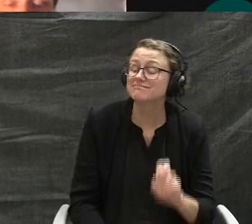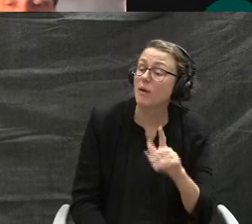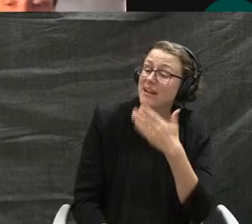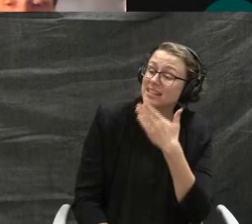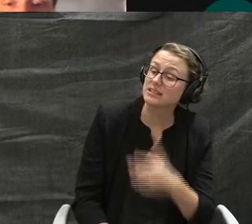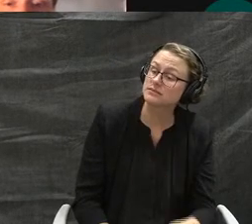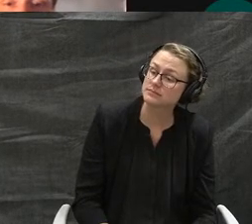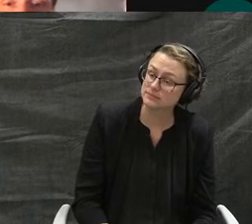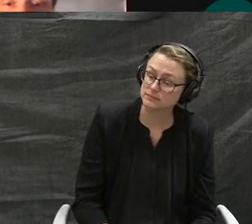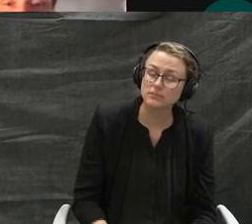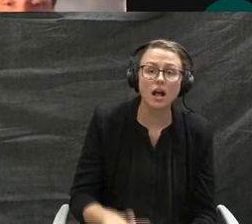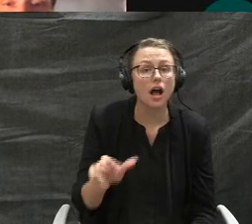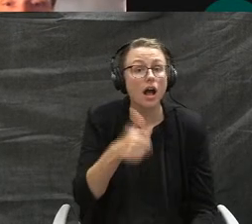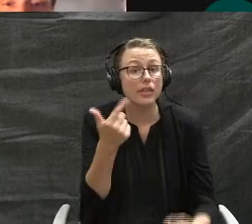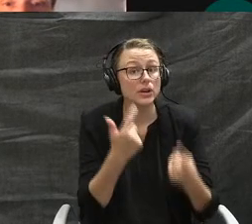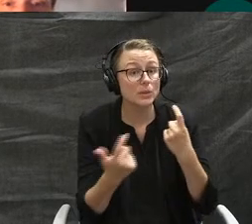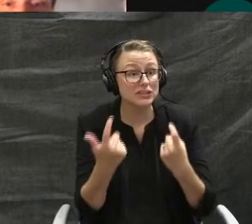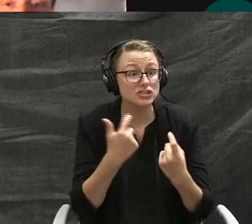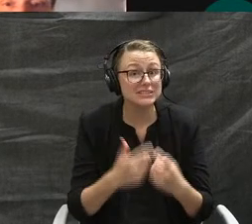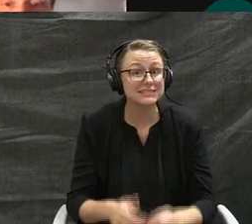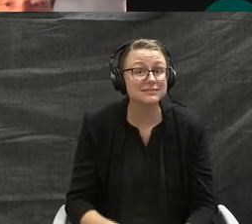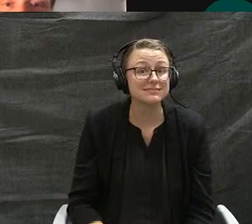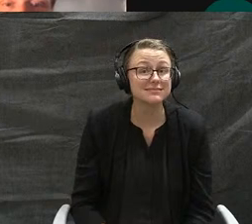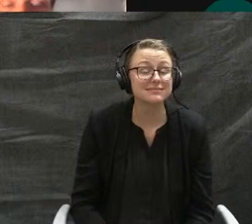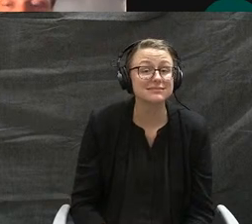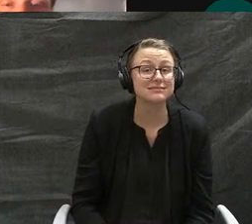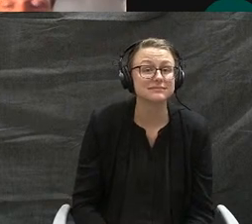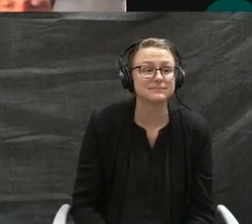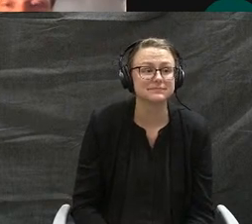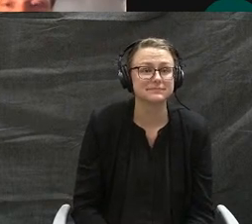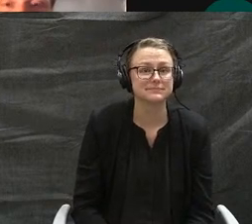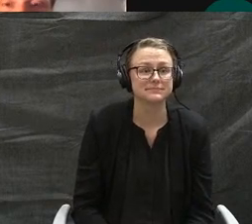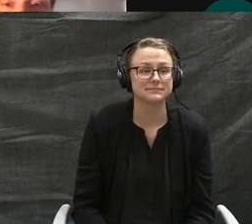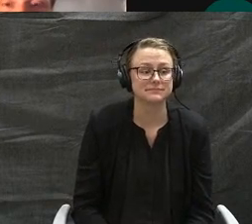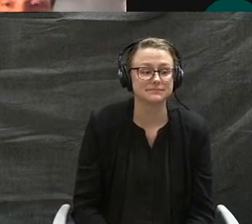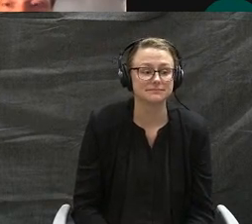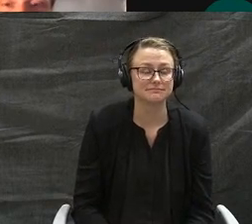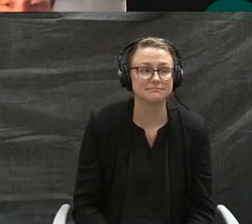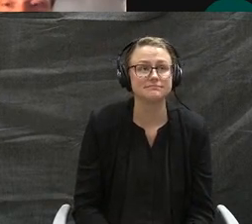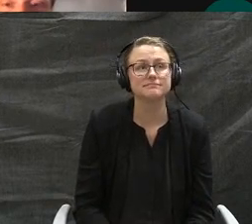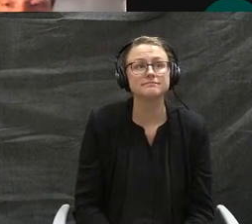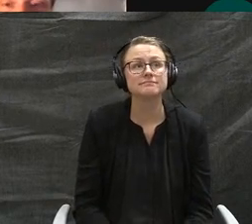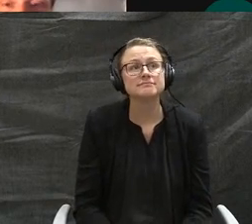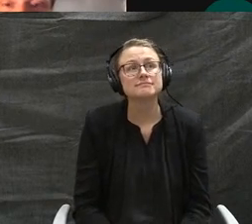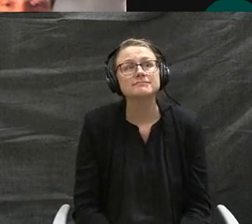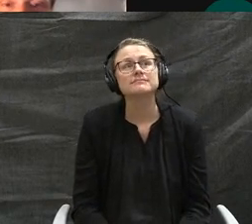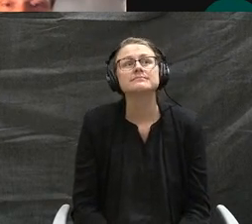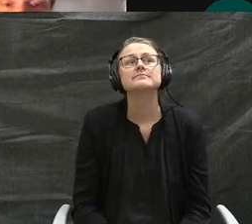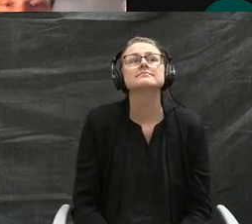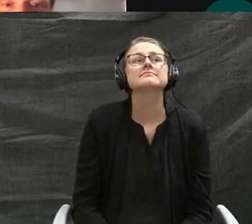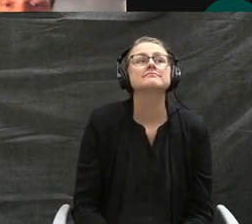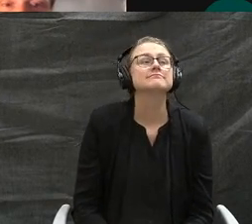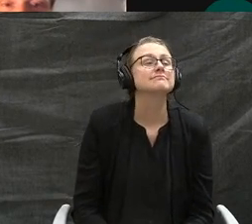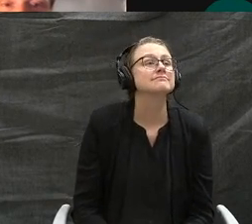Any other questions? I know you have 'em.